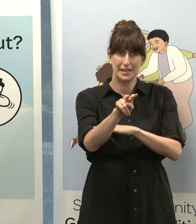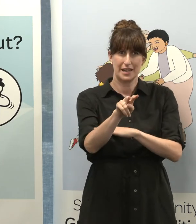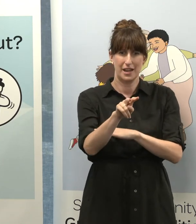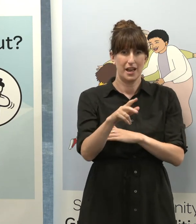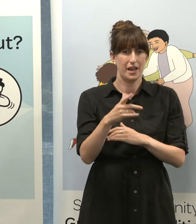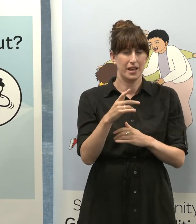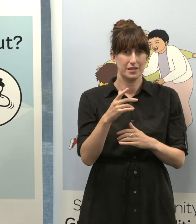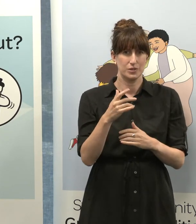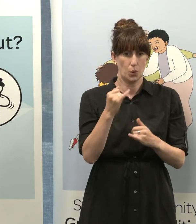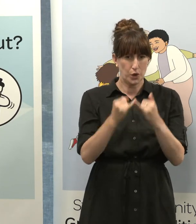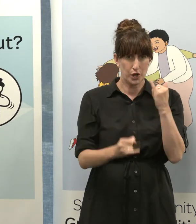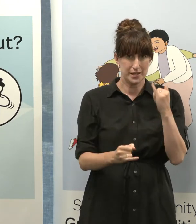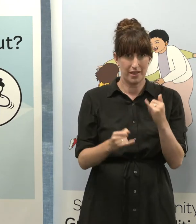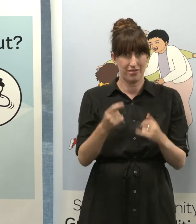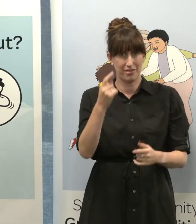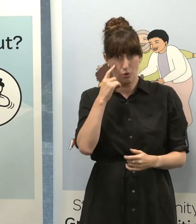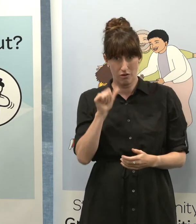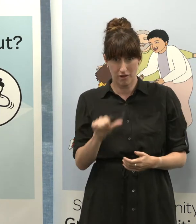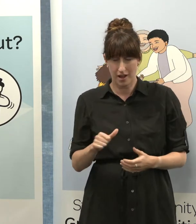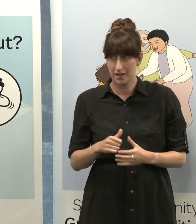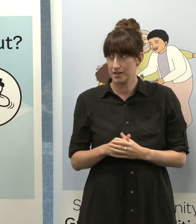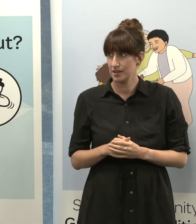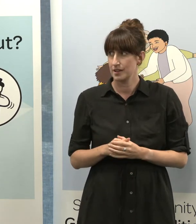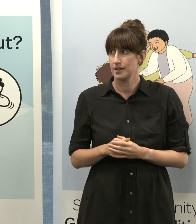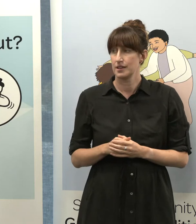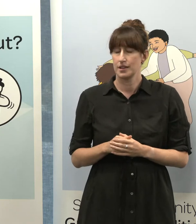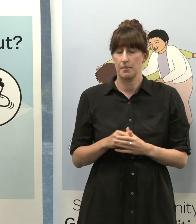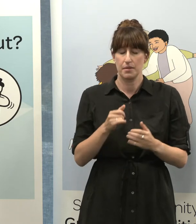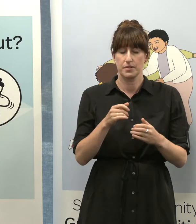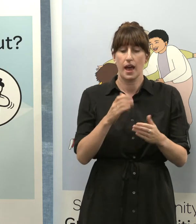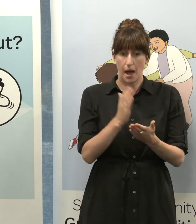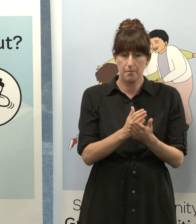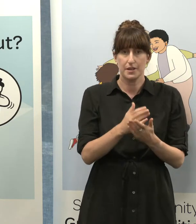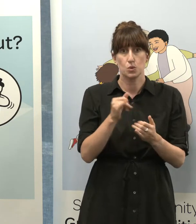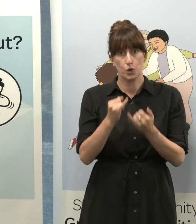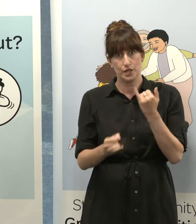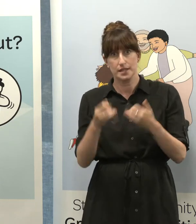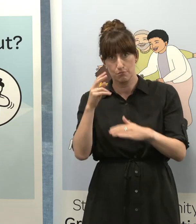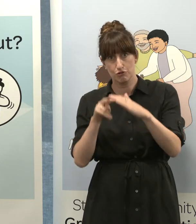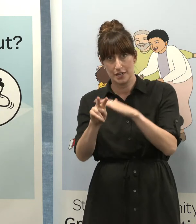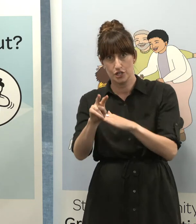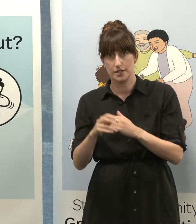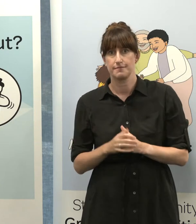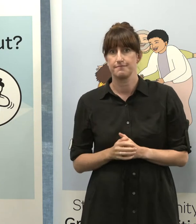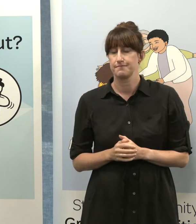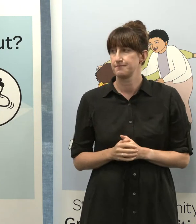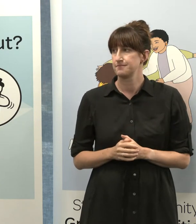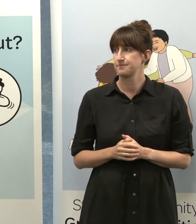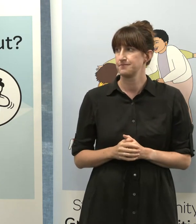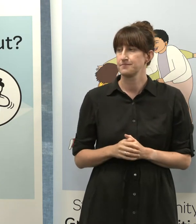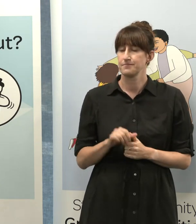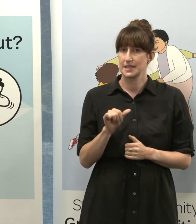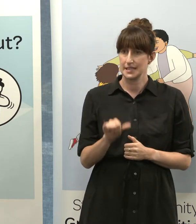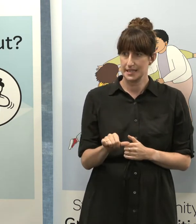more COVID cases in them than was ever modelled or predicted? We are having a look at that